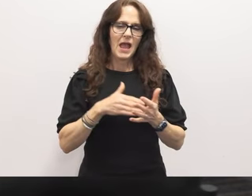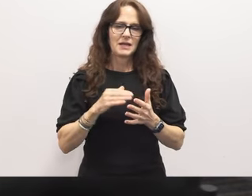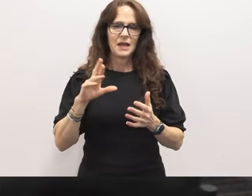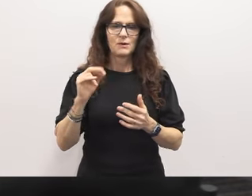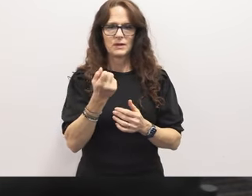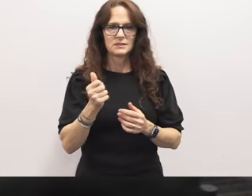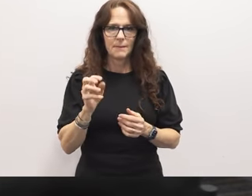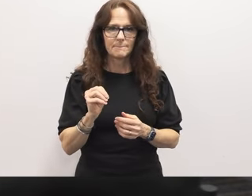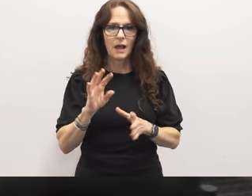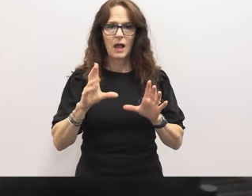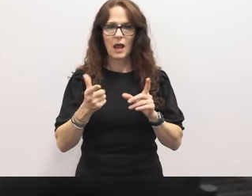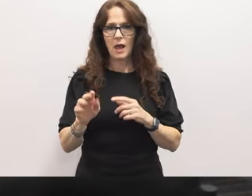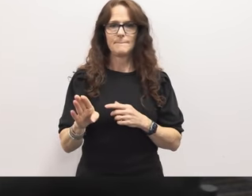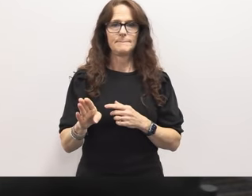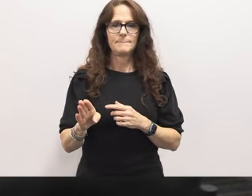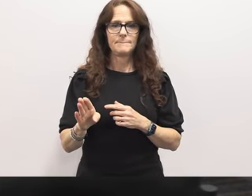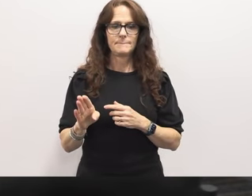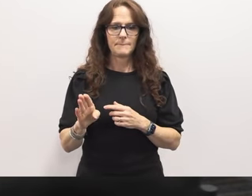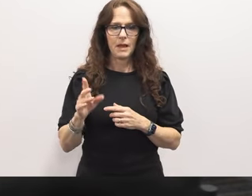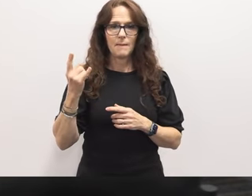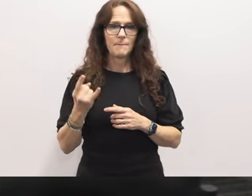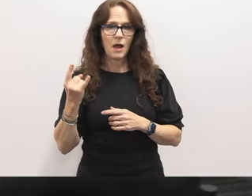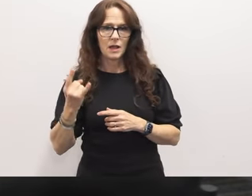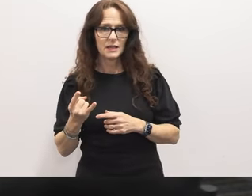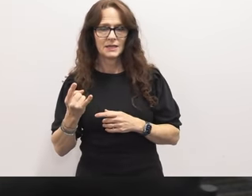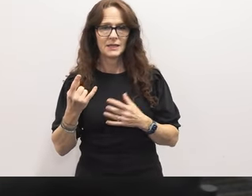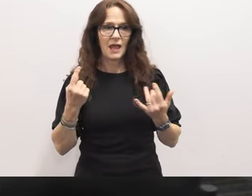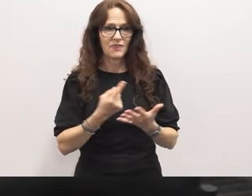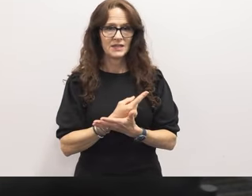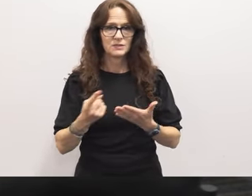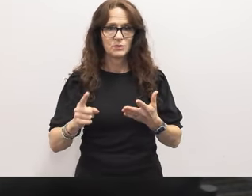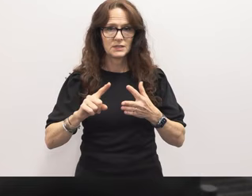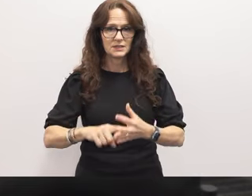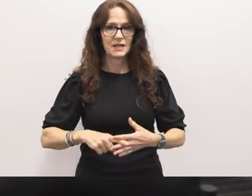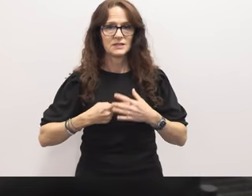are now at Poly High School. And just this week they started,